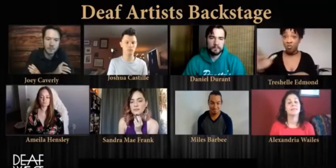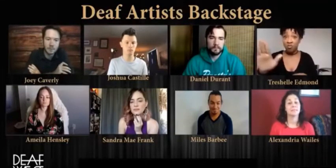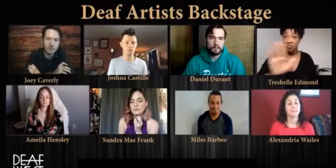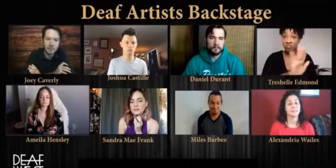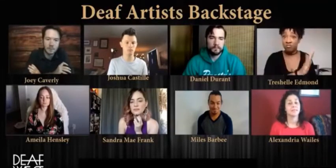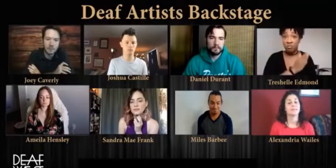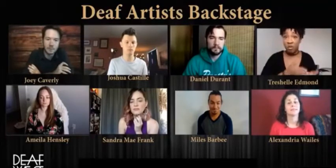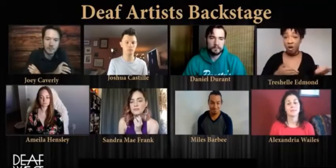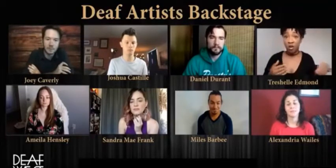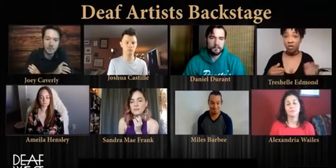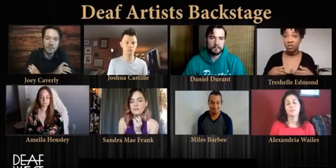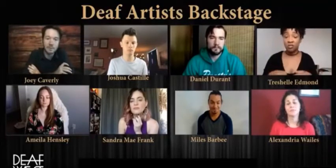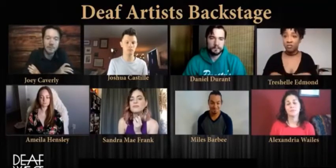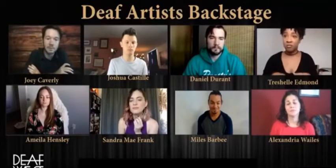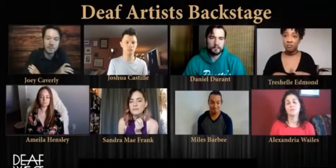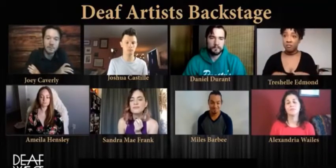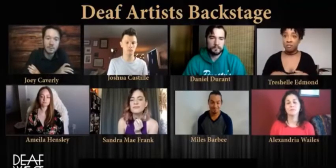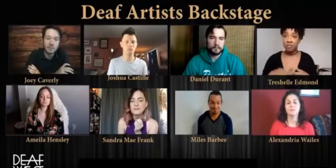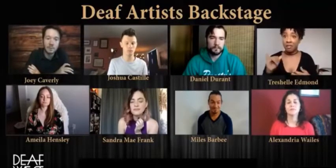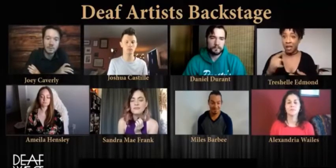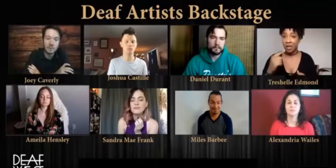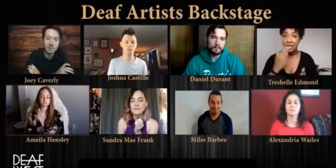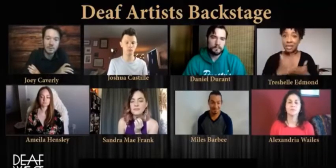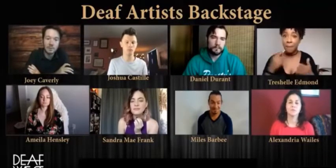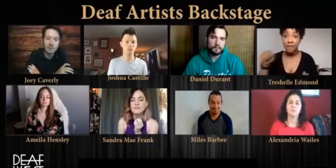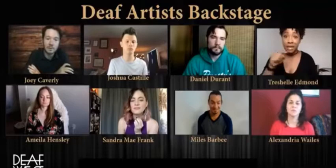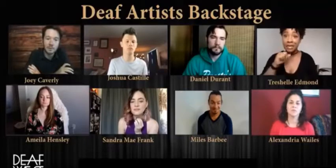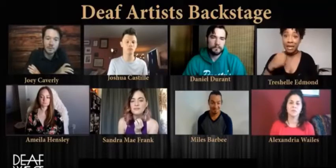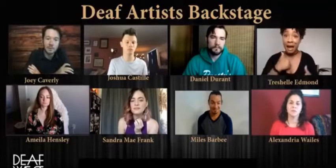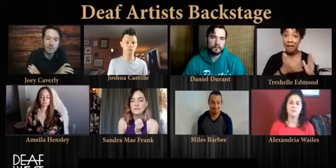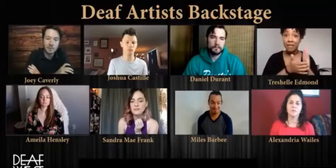Everyone was learning on their own as a part of their process.